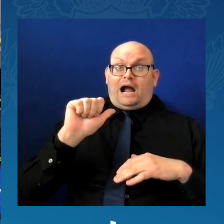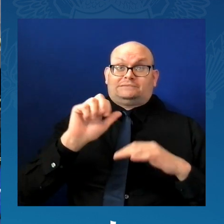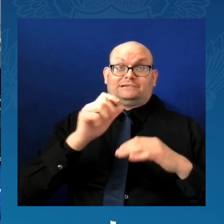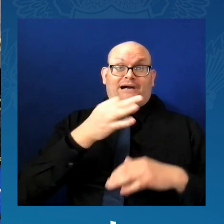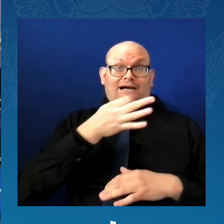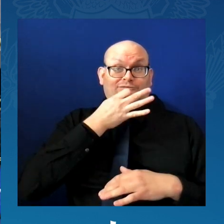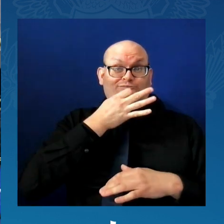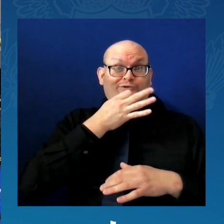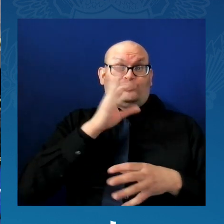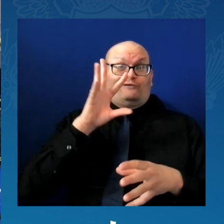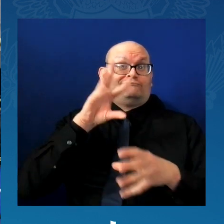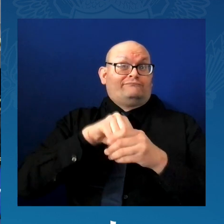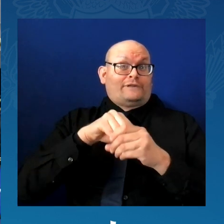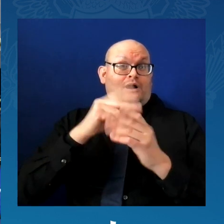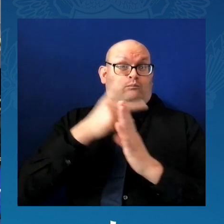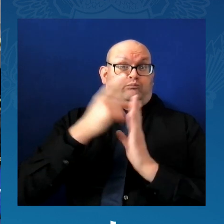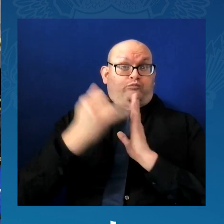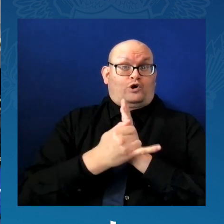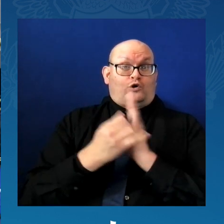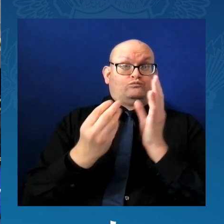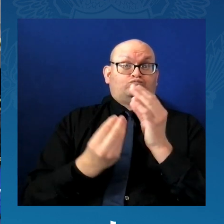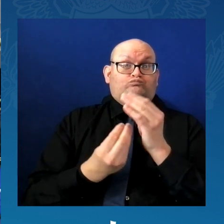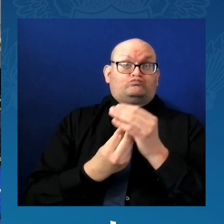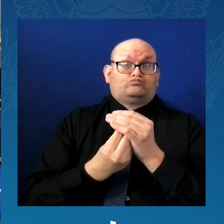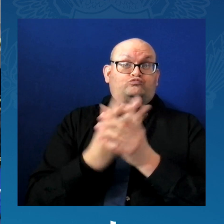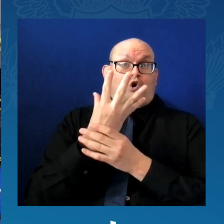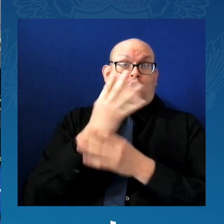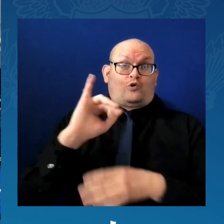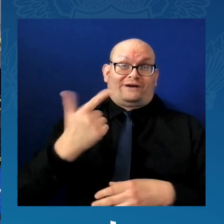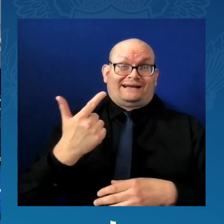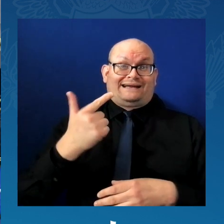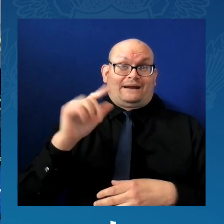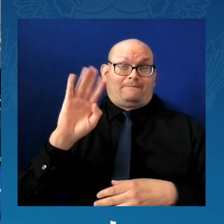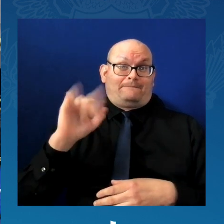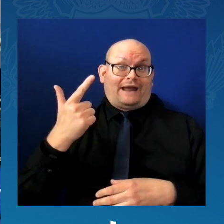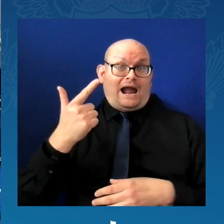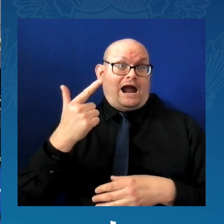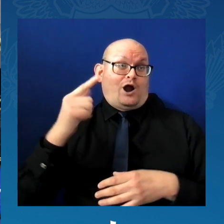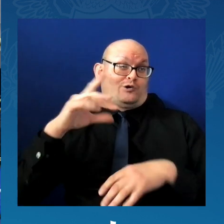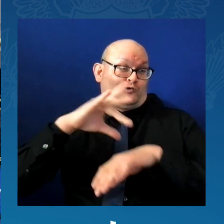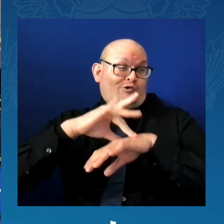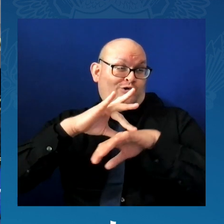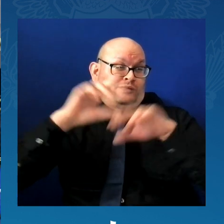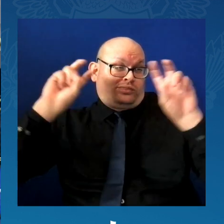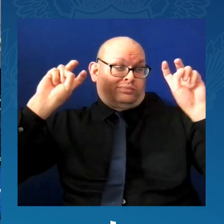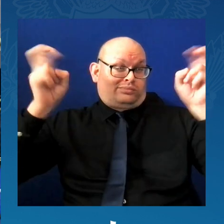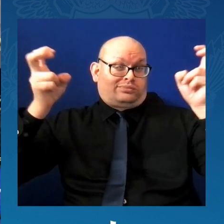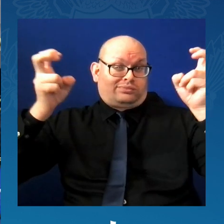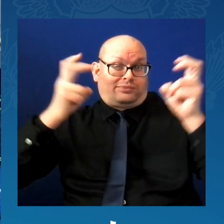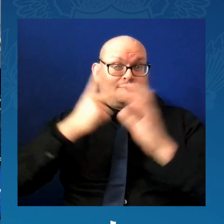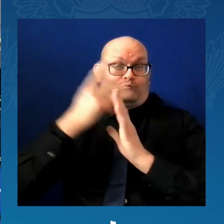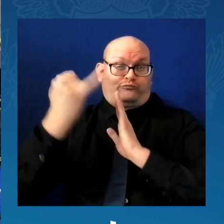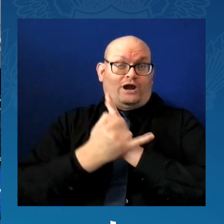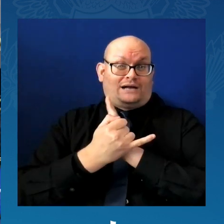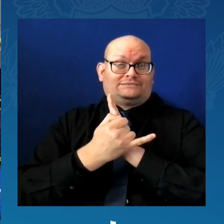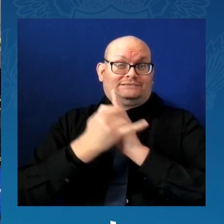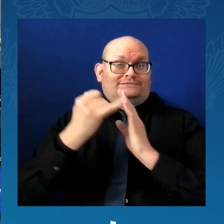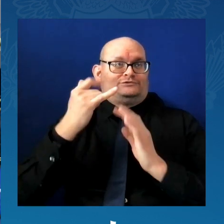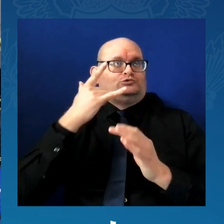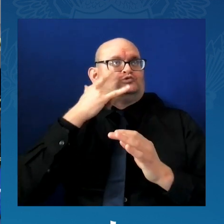where they were able to create a radio station with the goal of creating the optimal conditions for plant growth. The students were able to test different soil compositions